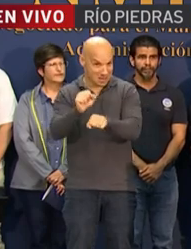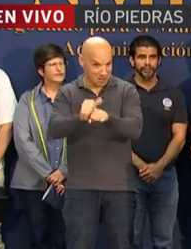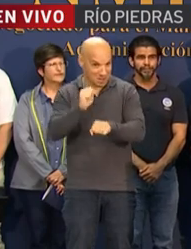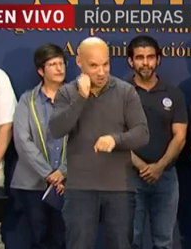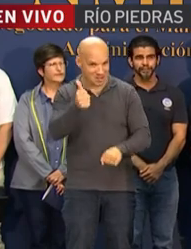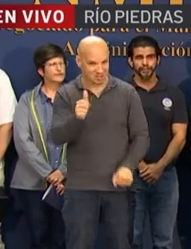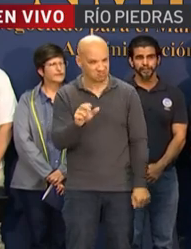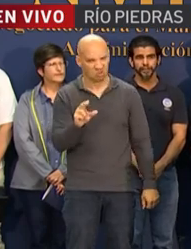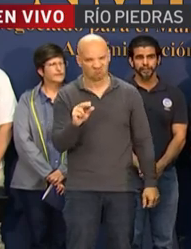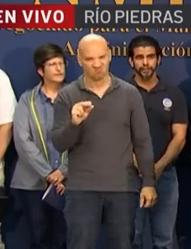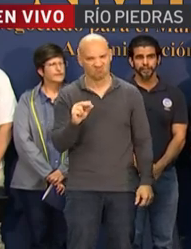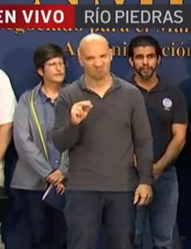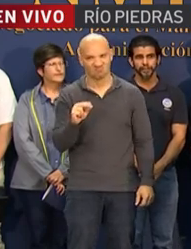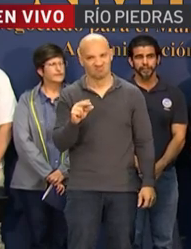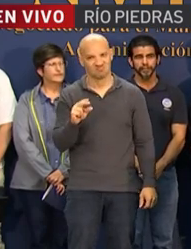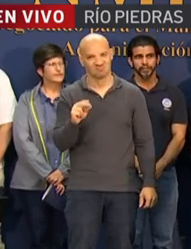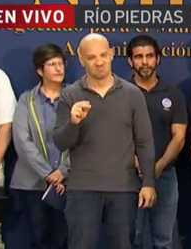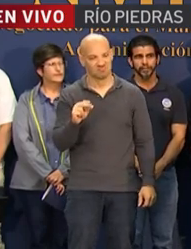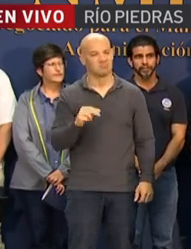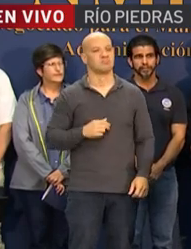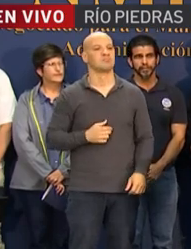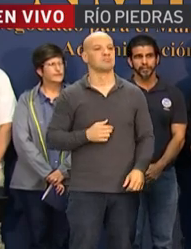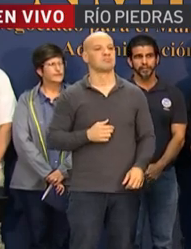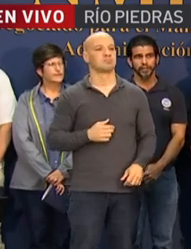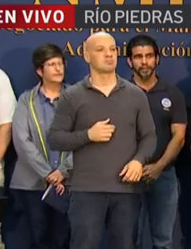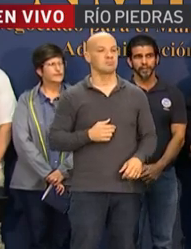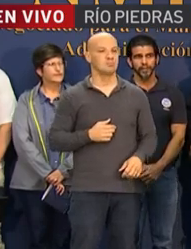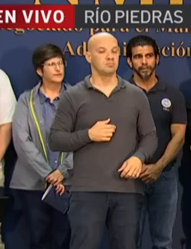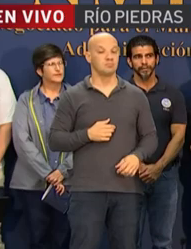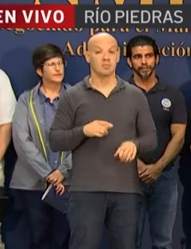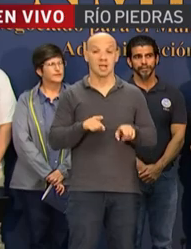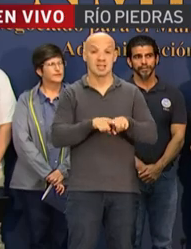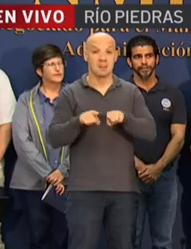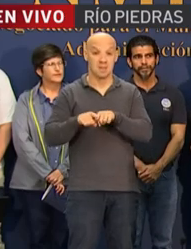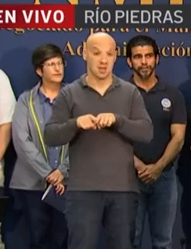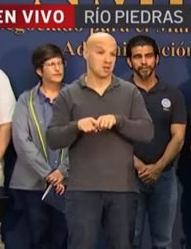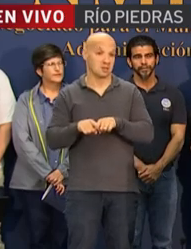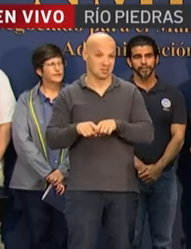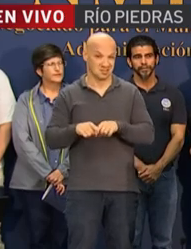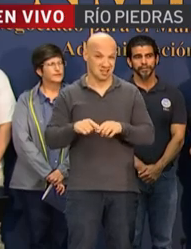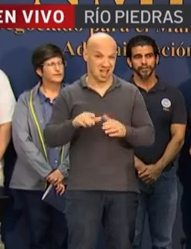INTRODUCCIÓN A LLEGUEN A TODOS. PERO LA MAYOR CANTIDAD DE